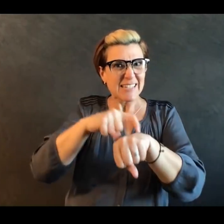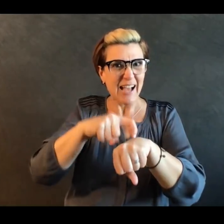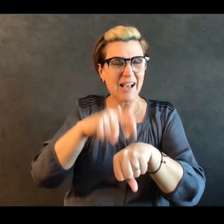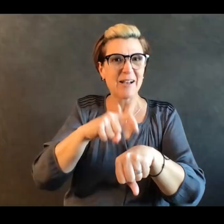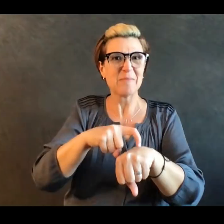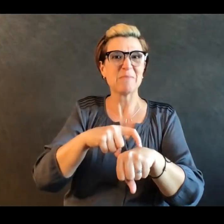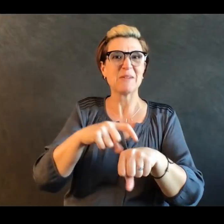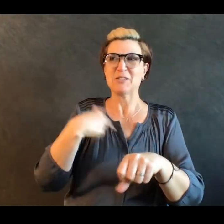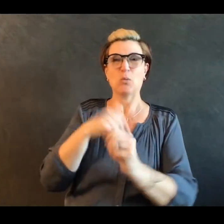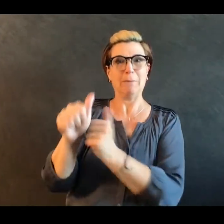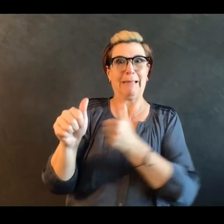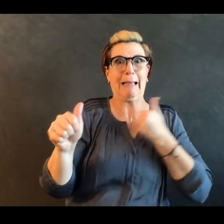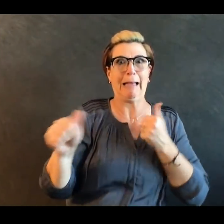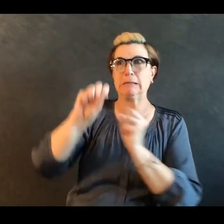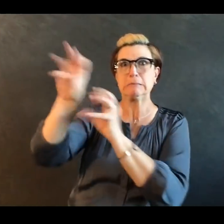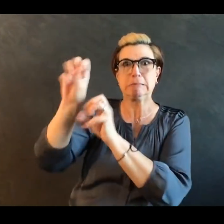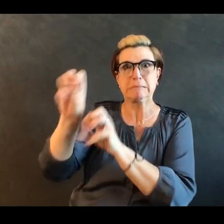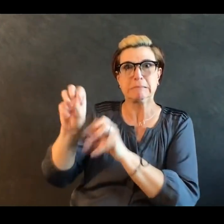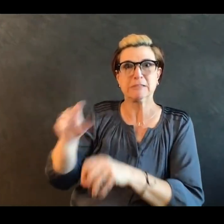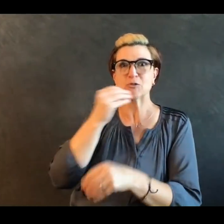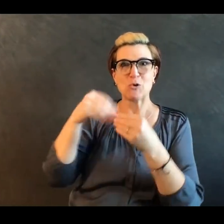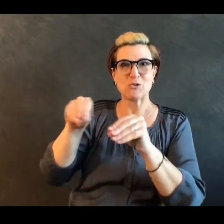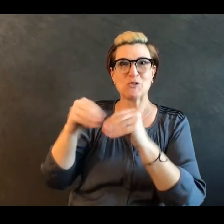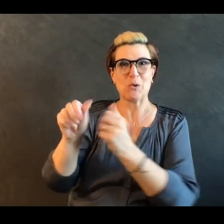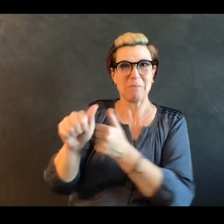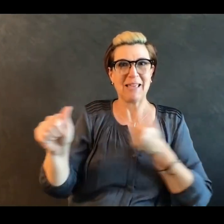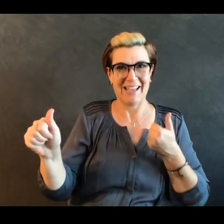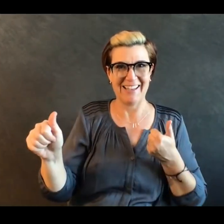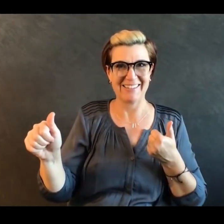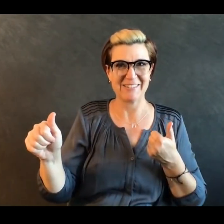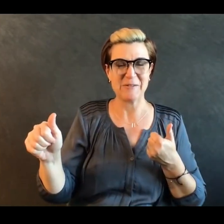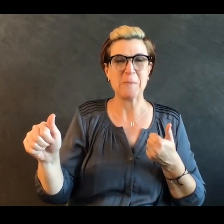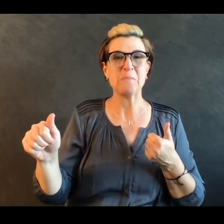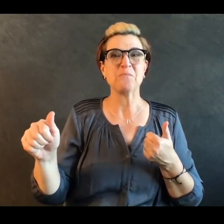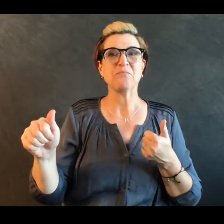settings and grocery settings but that does not mean that we don't have enough